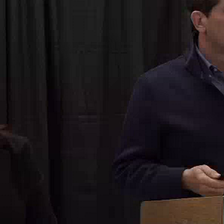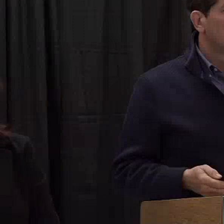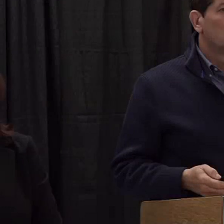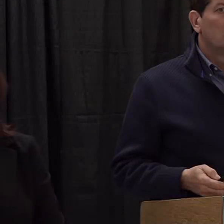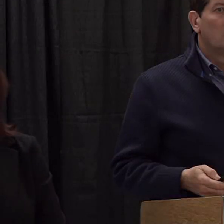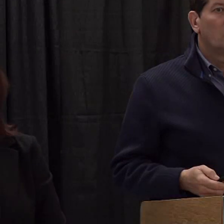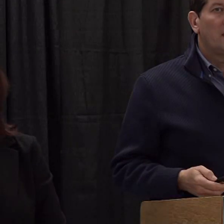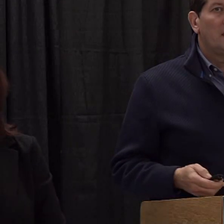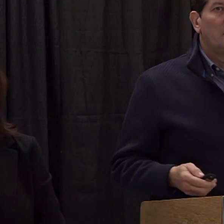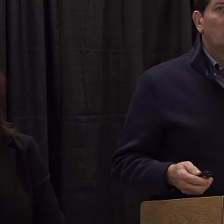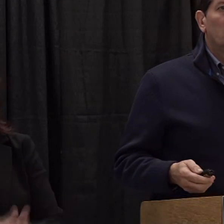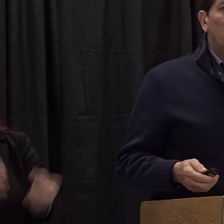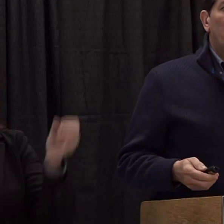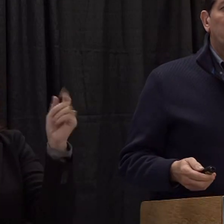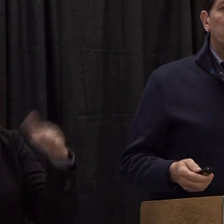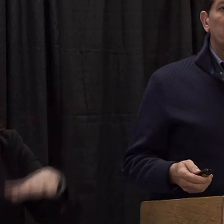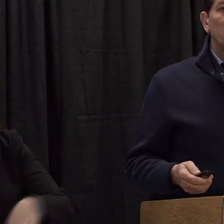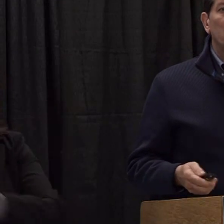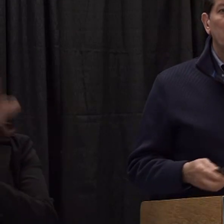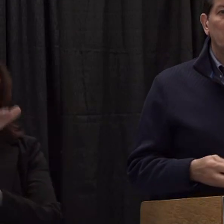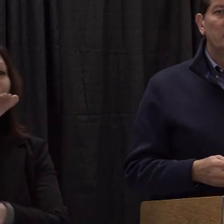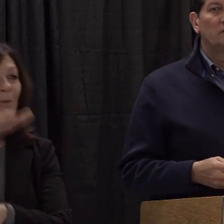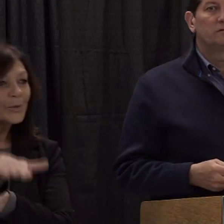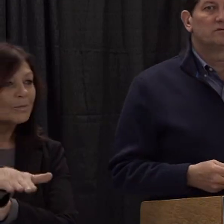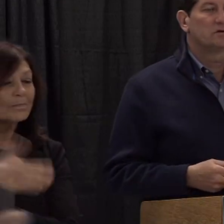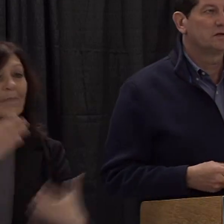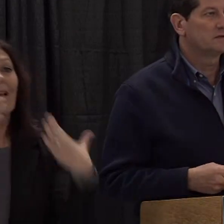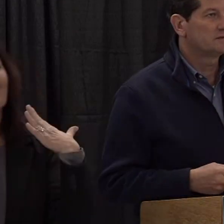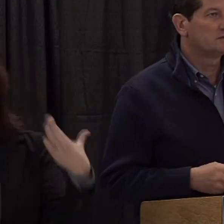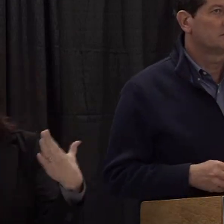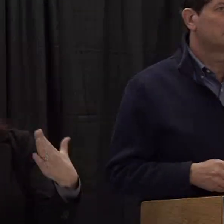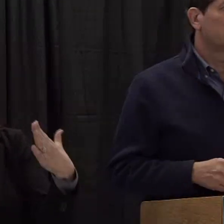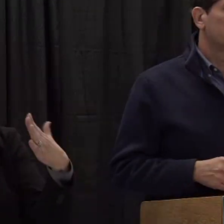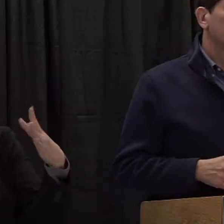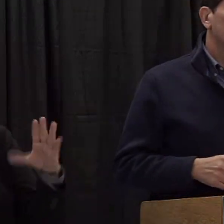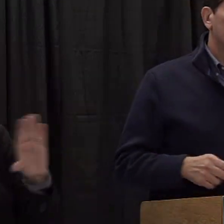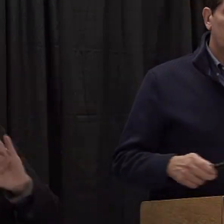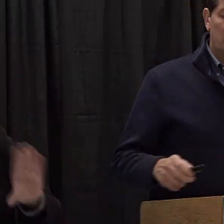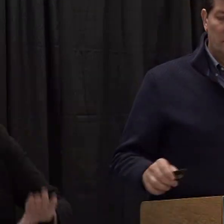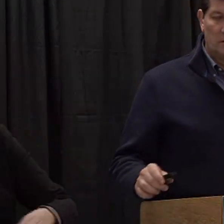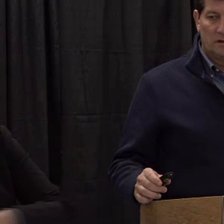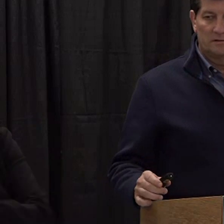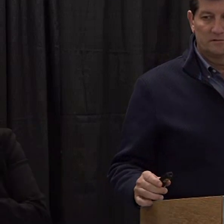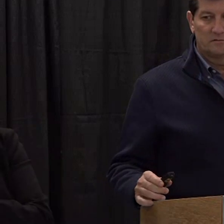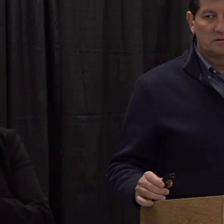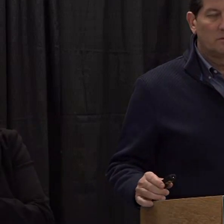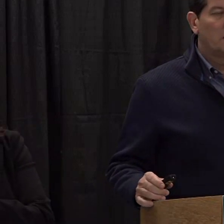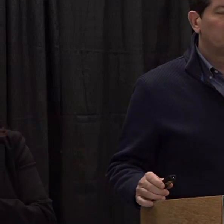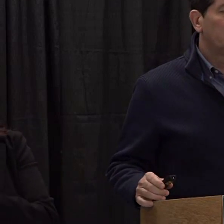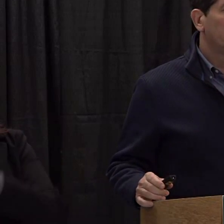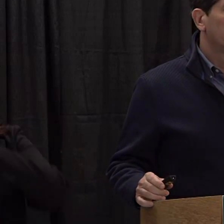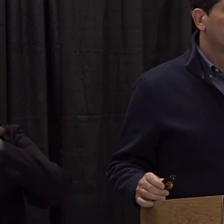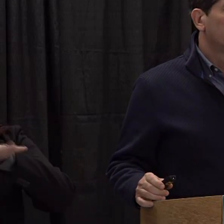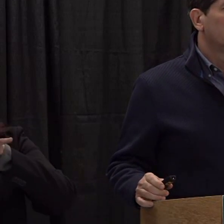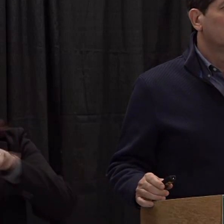OK. Good afternoon. Thank you for joining us here this afternoon for a storm update.